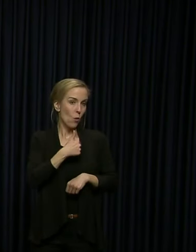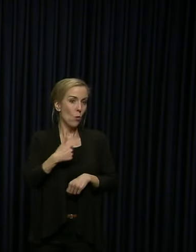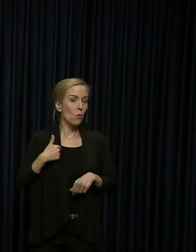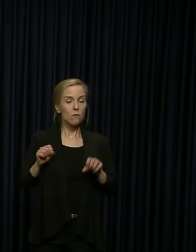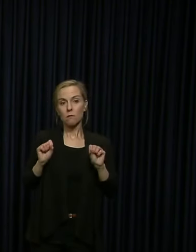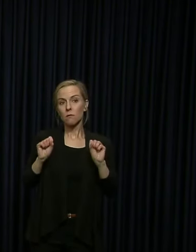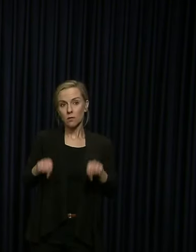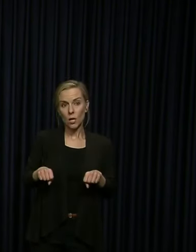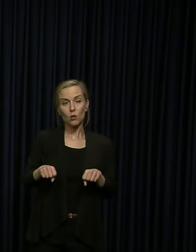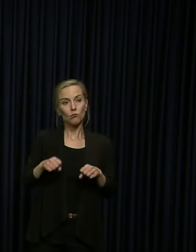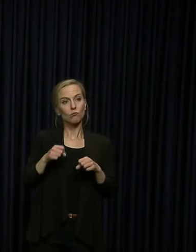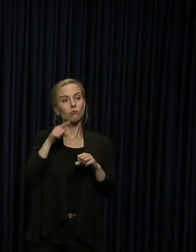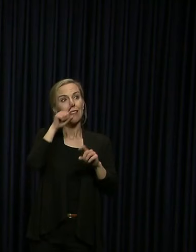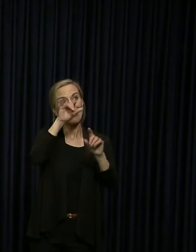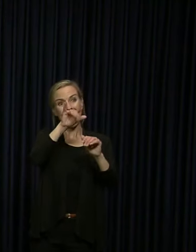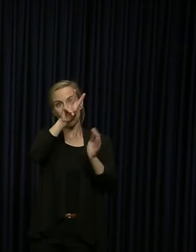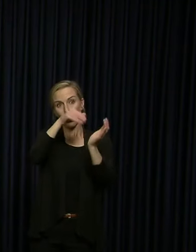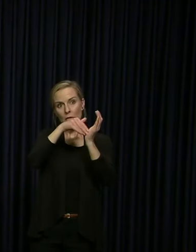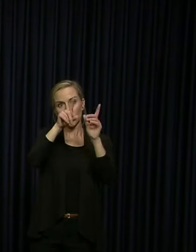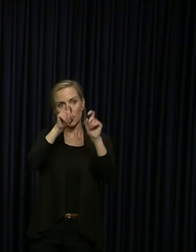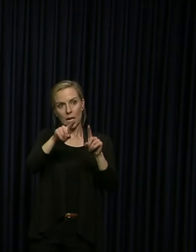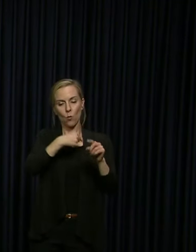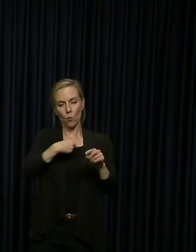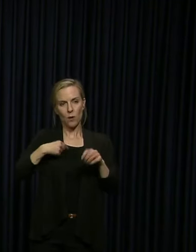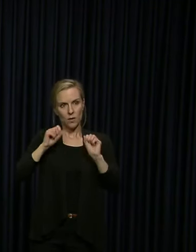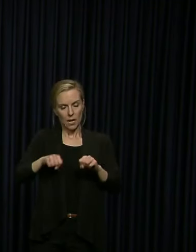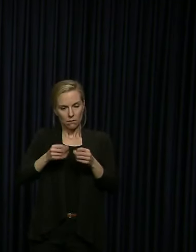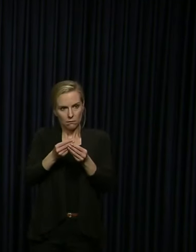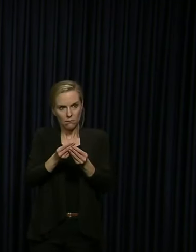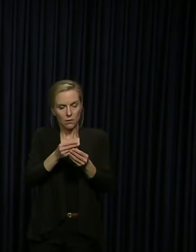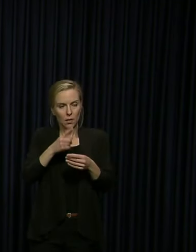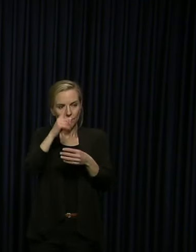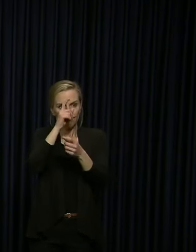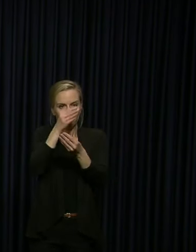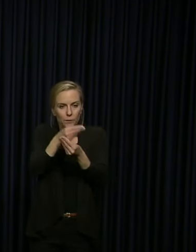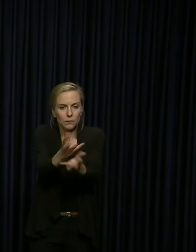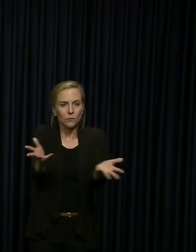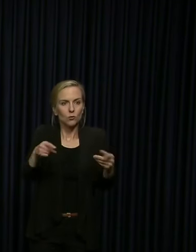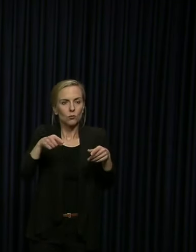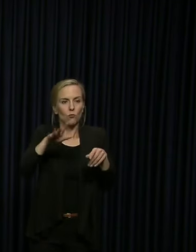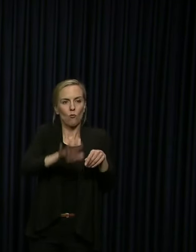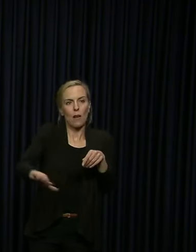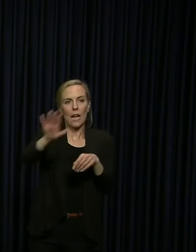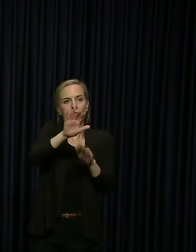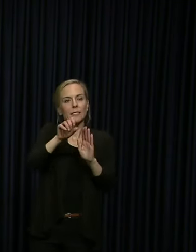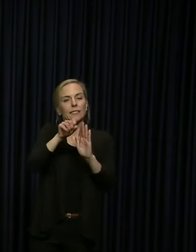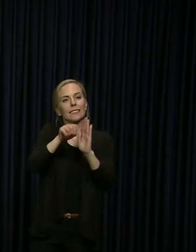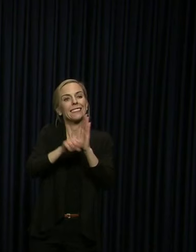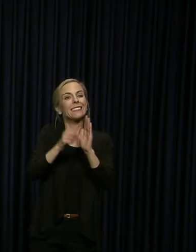HOSPITALS, THE KENTUCKY DEPARTMENT OF PUBLIC HEALTH, DR. STEVEN STACK WHO TOOK THIS